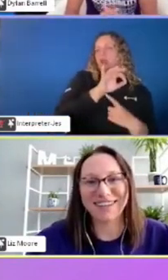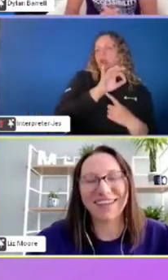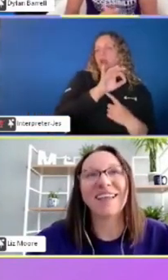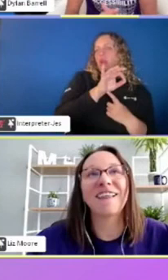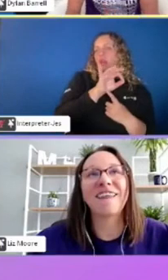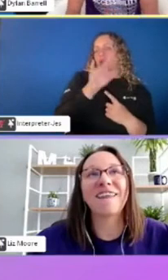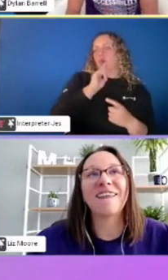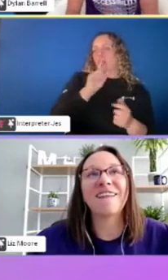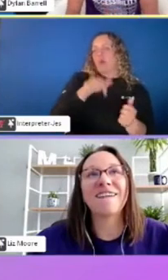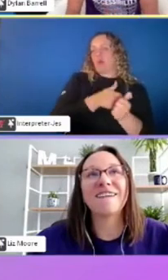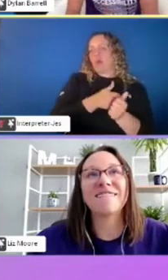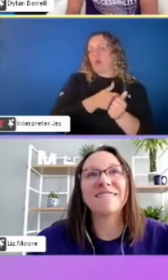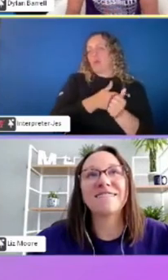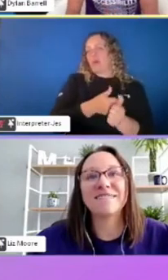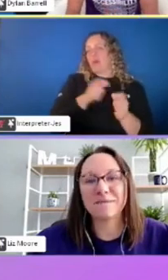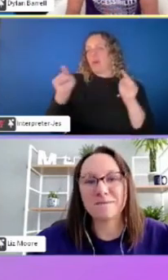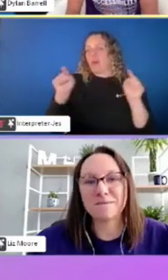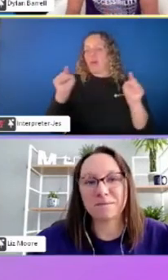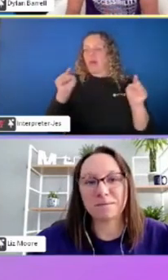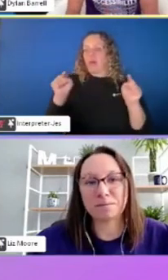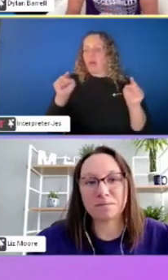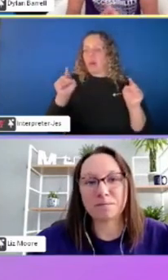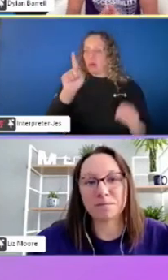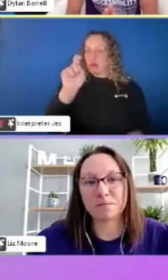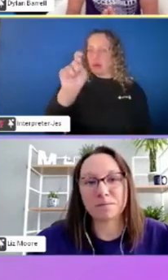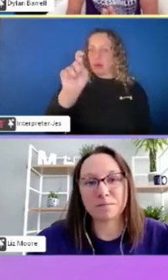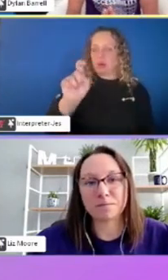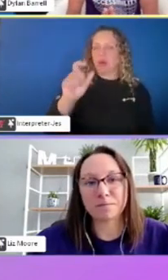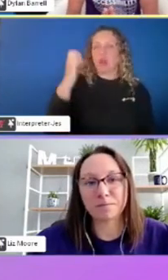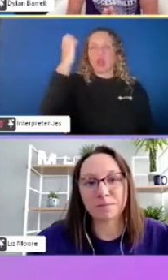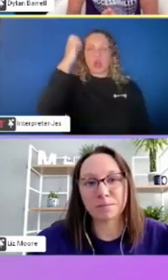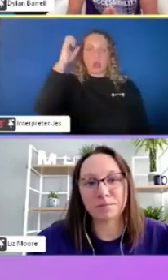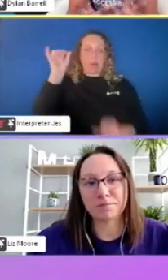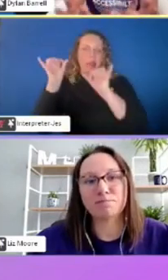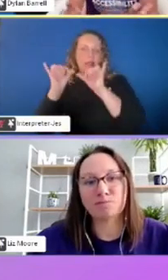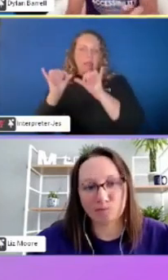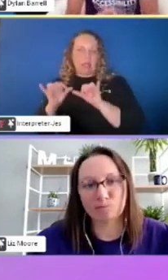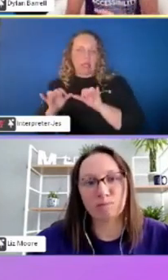So the European standard 01, whatever the number is-